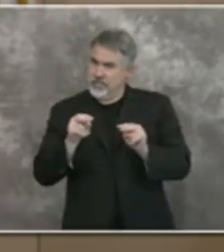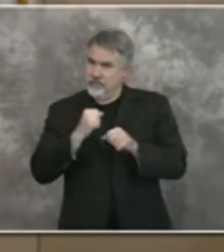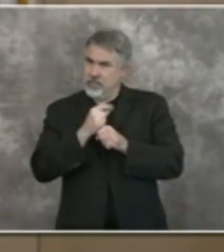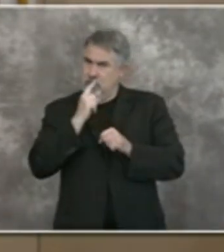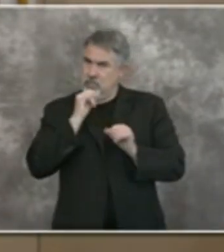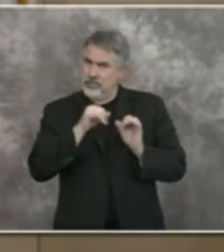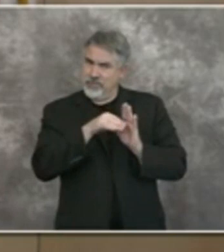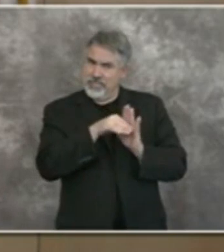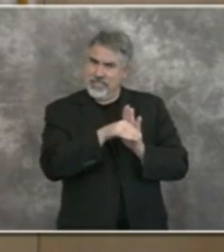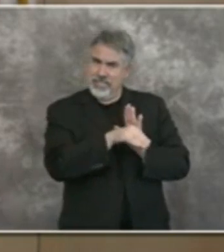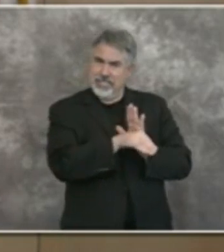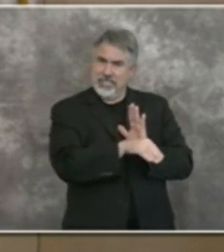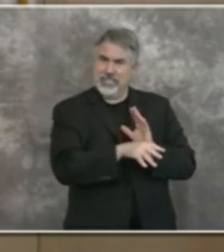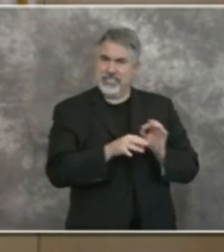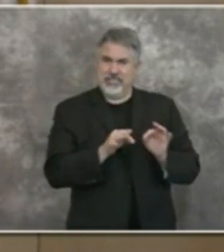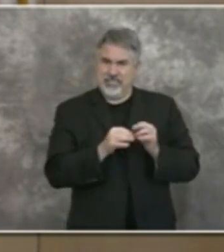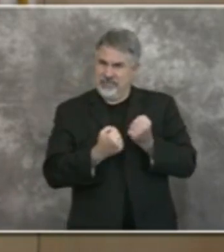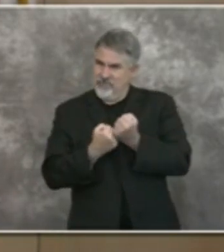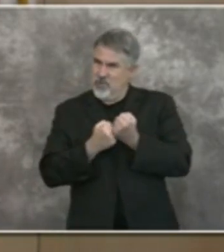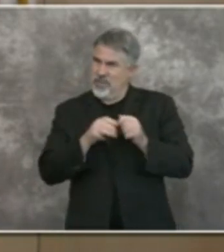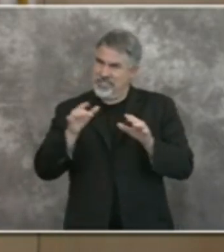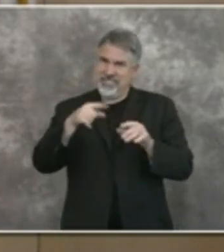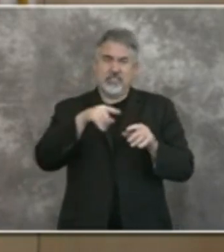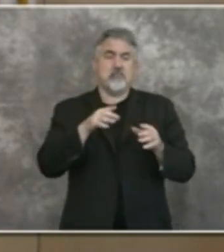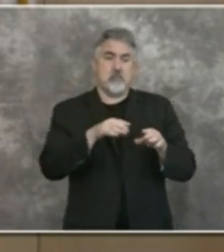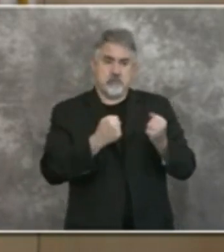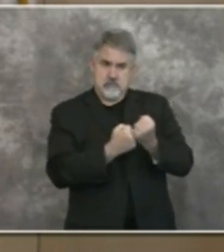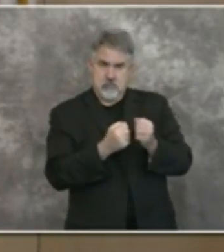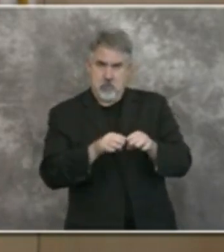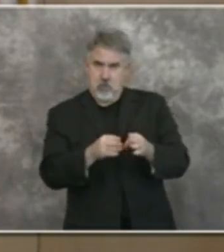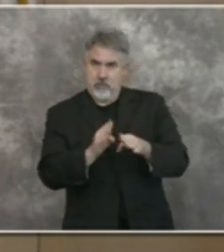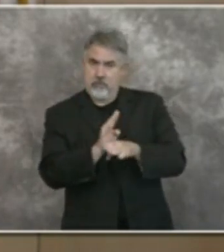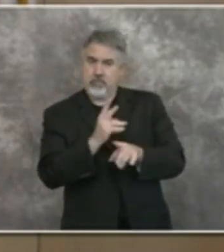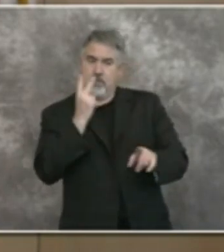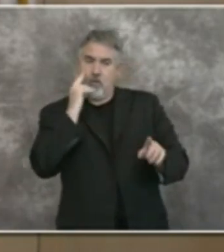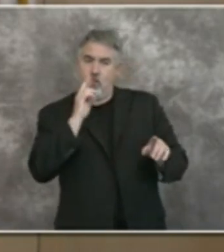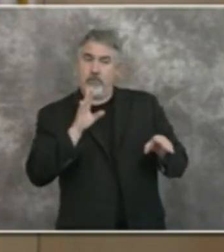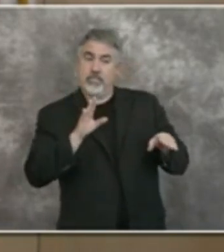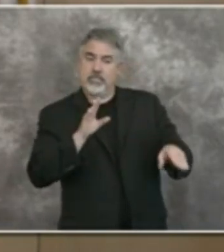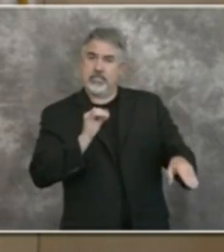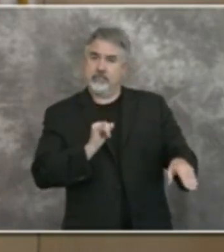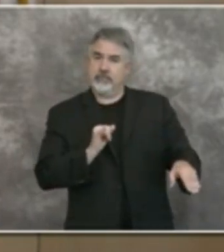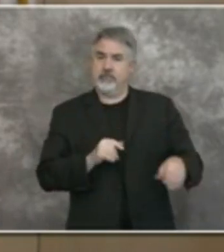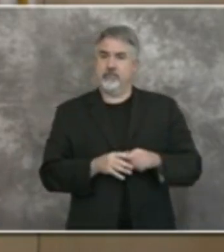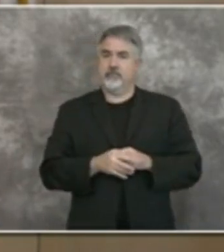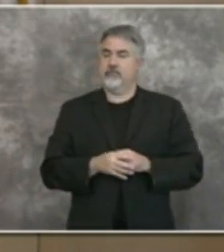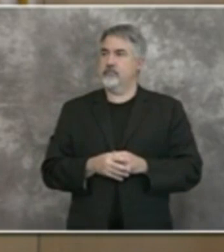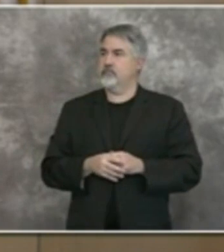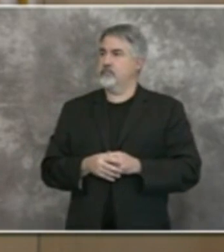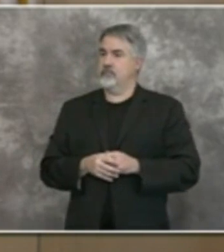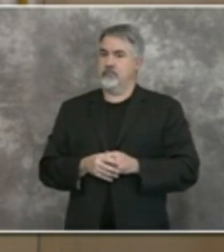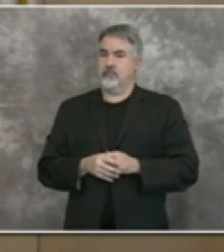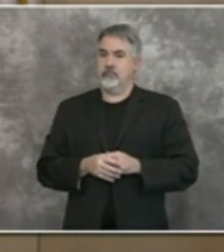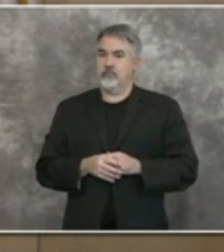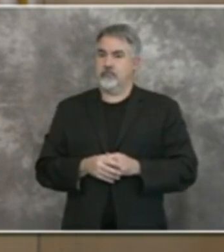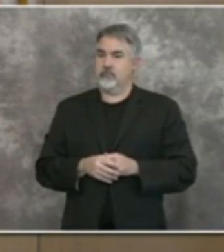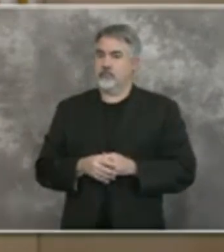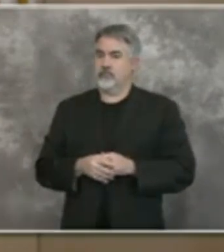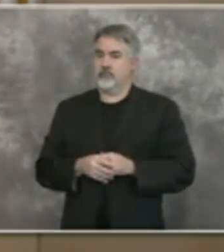METRICS ARE TRENDING IN THE RIGHT DIRECTION AND WE WILL CONTINUE TO MONITOR THESE DATA